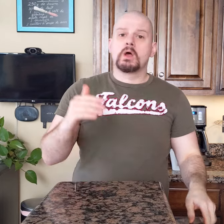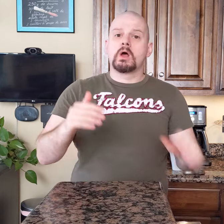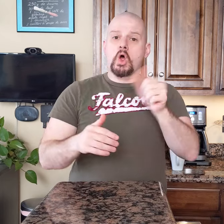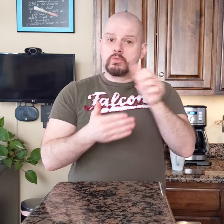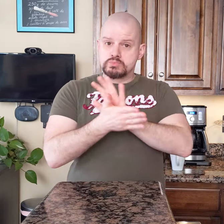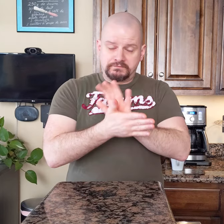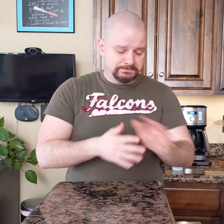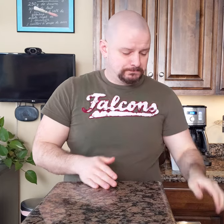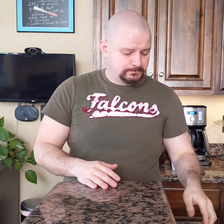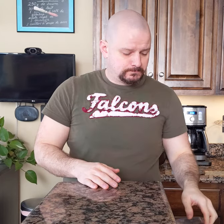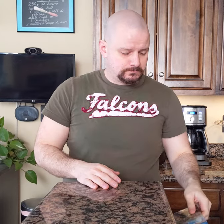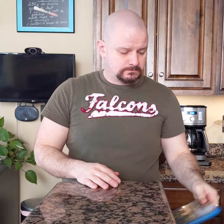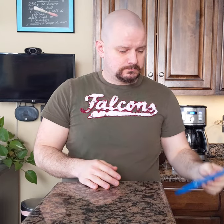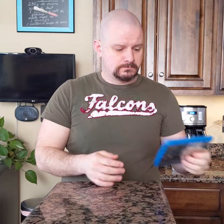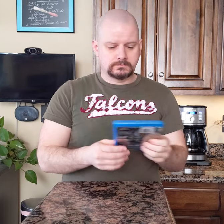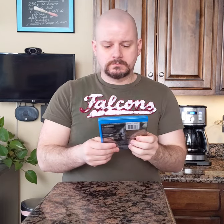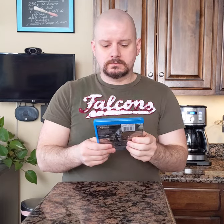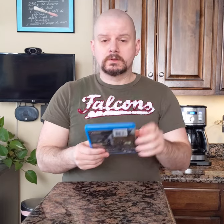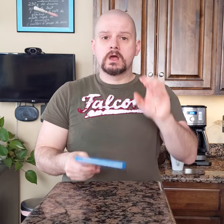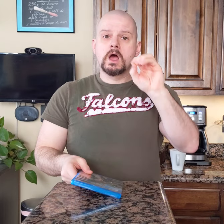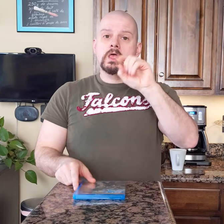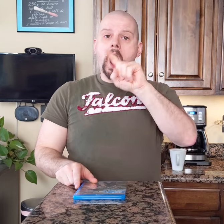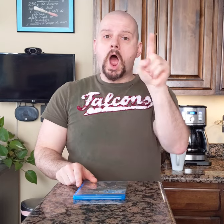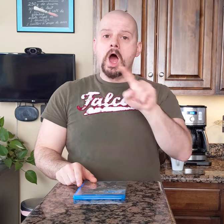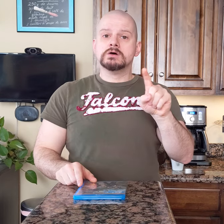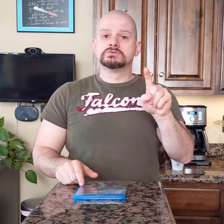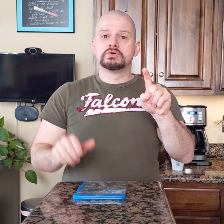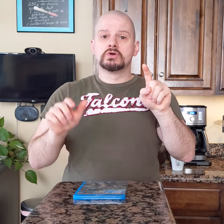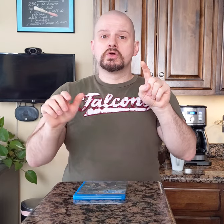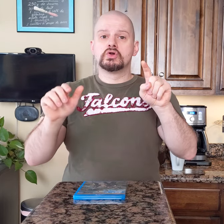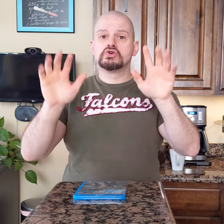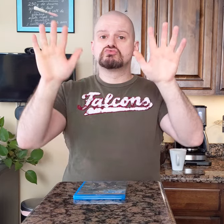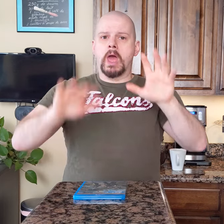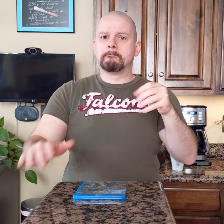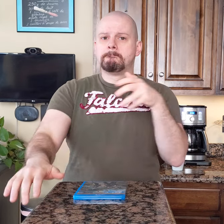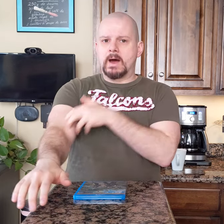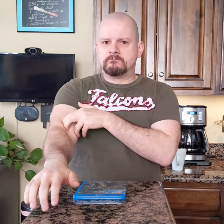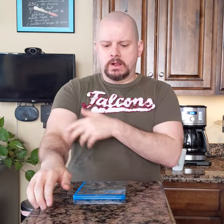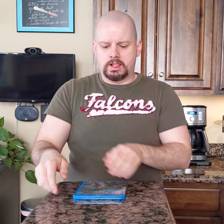Next movie... "Oz the Great and Powerful".